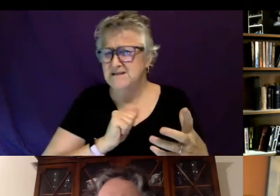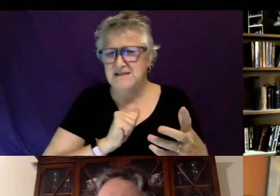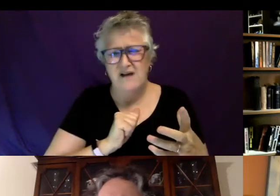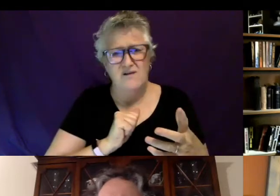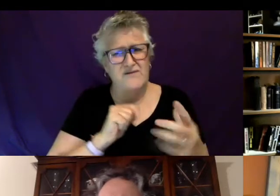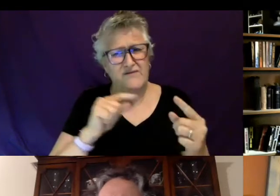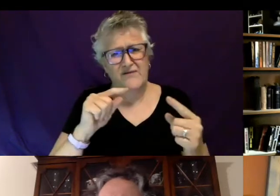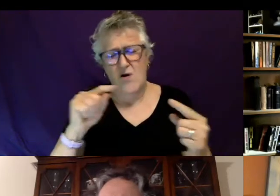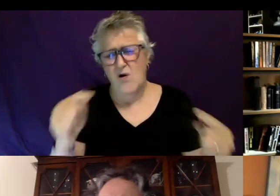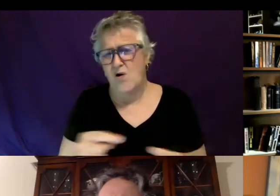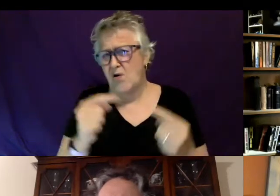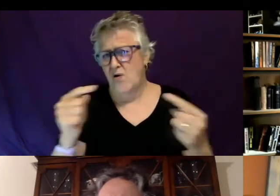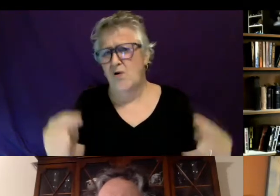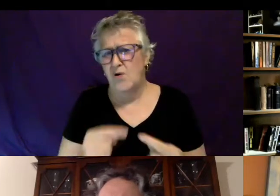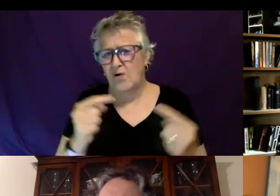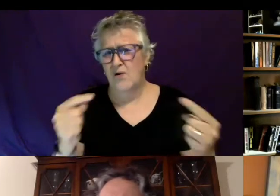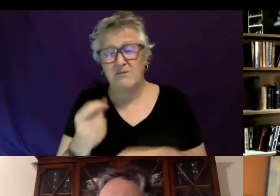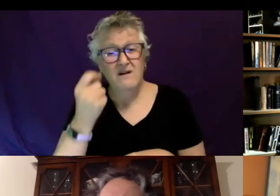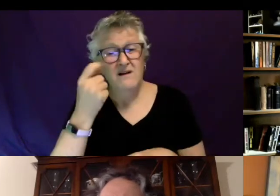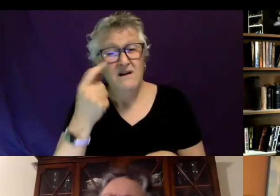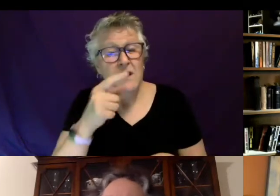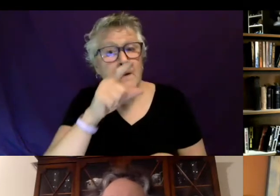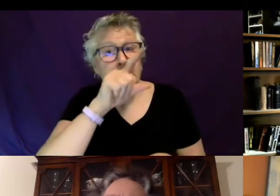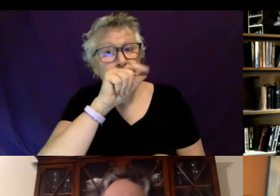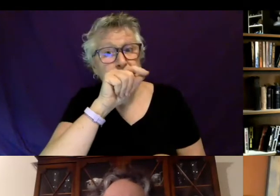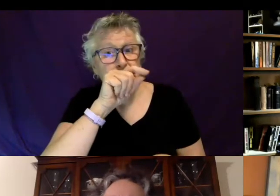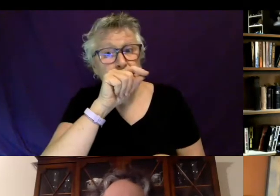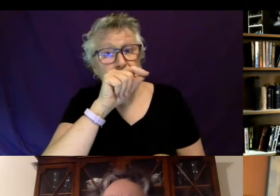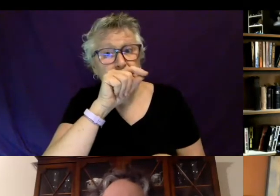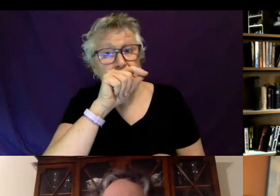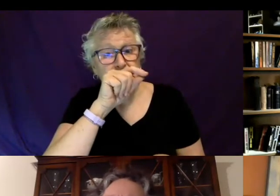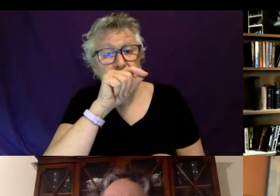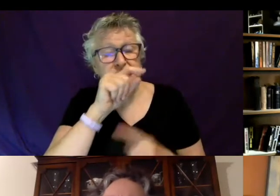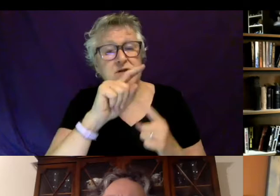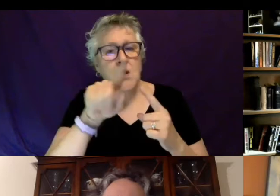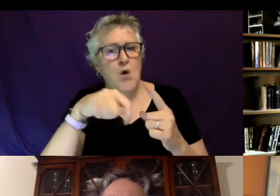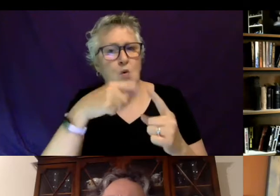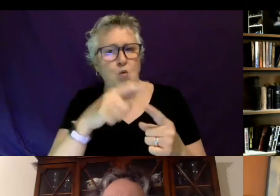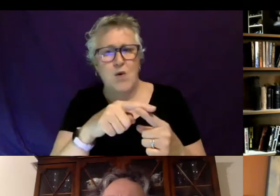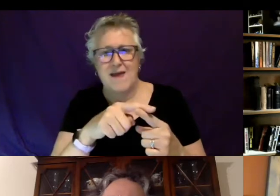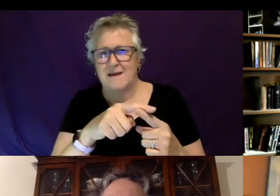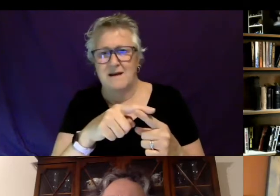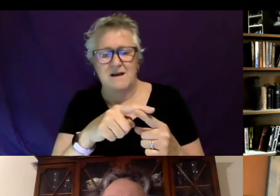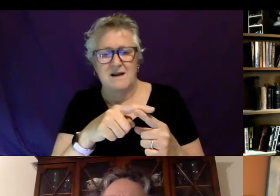especially these types of parrots, uh hook bills, they, they, they get depressed, and they start